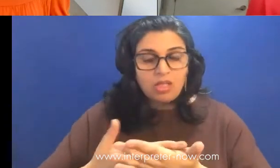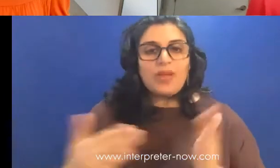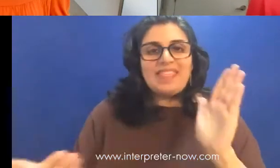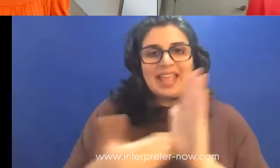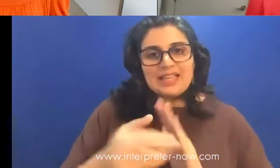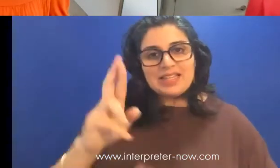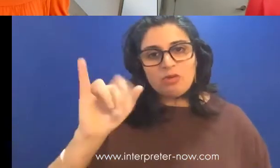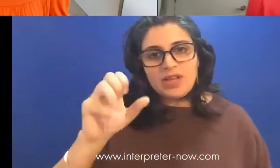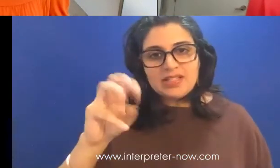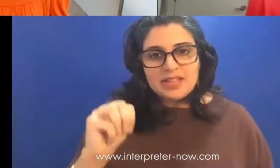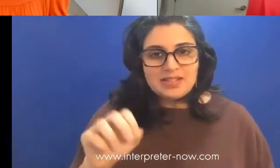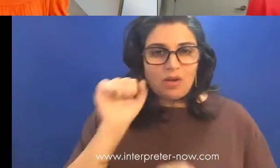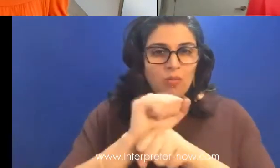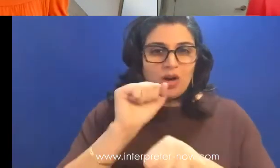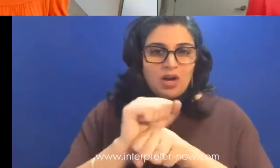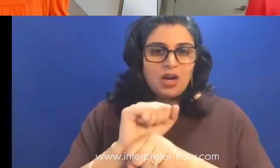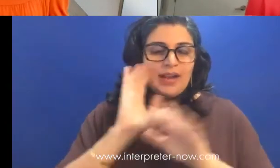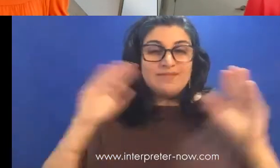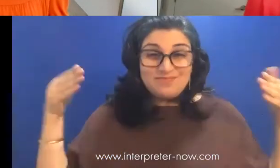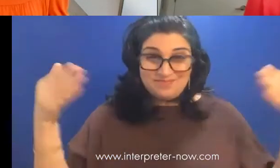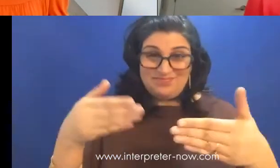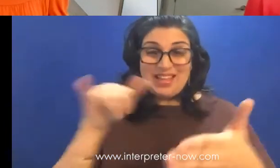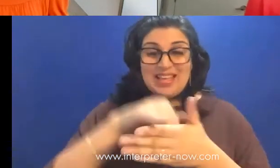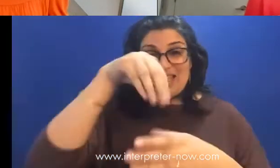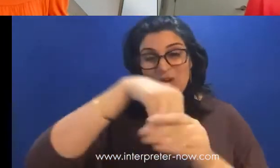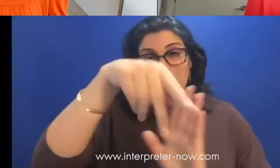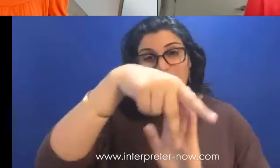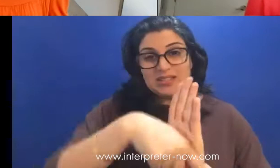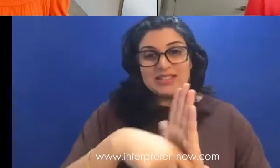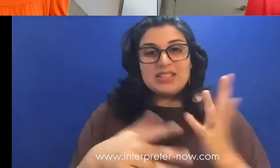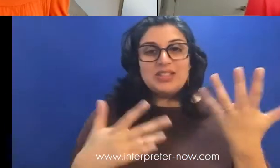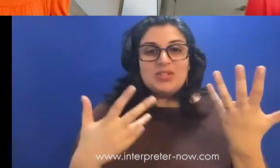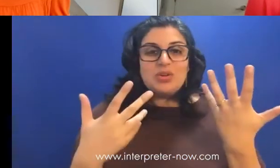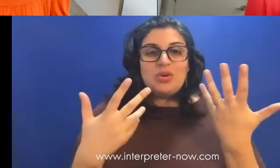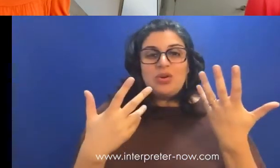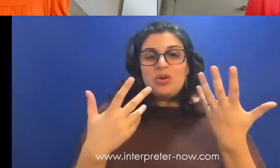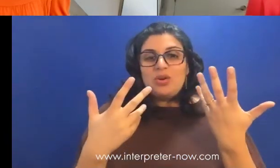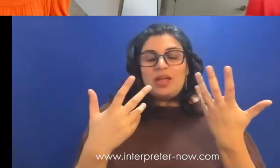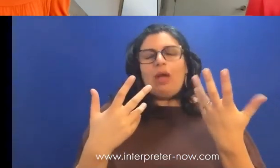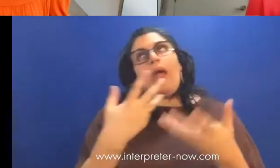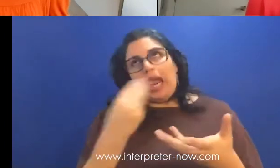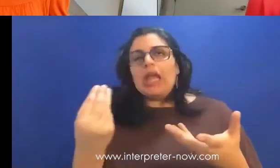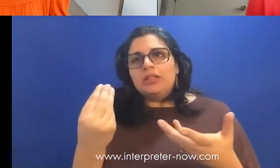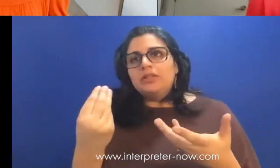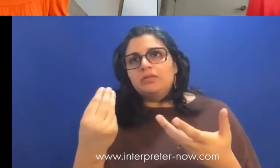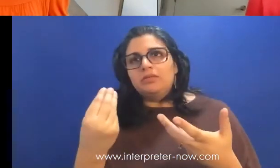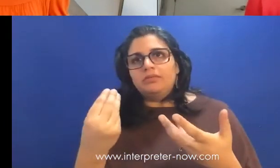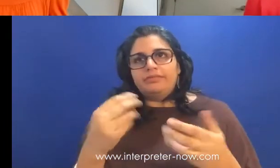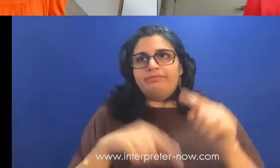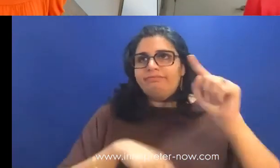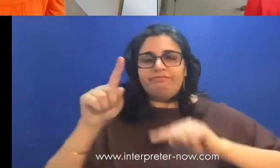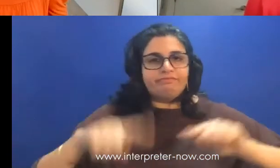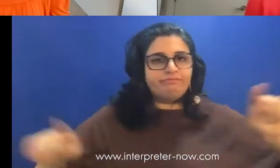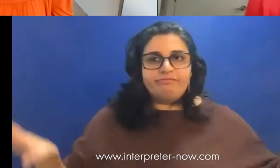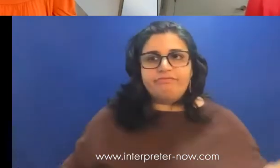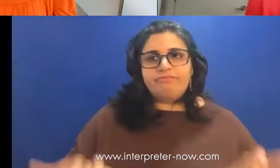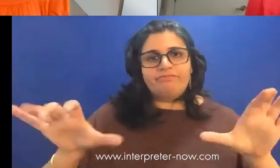about centering anti-racism in policies and in all sorts of actions, actually, not just